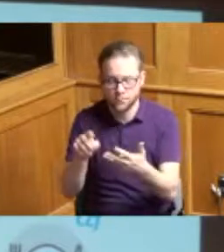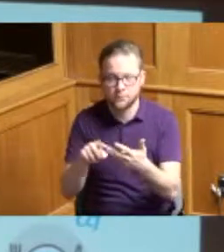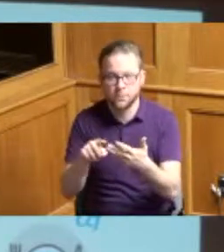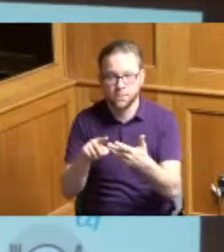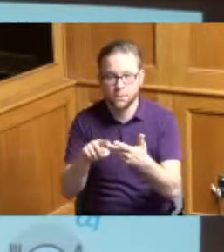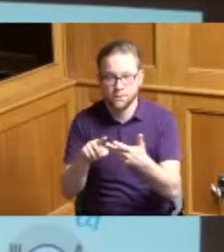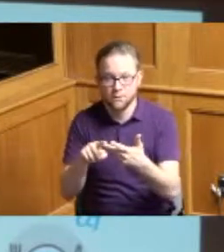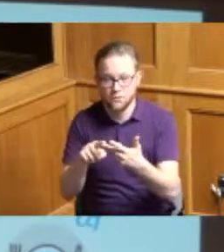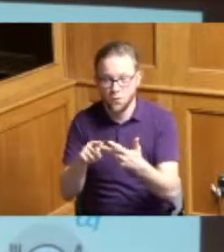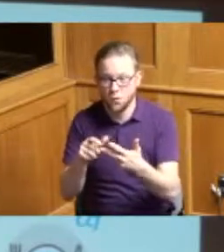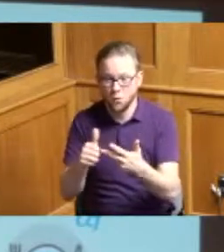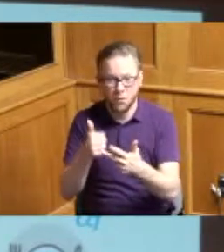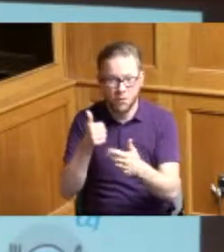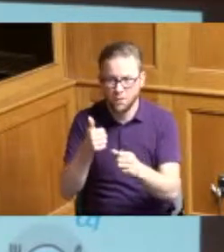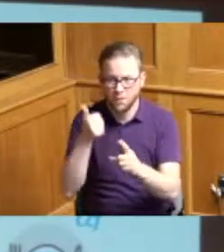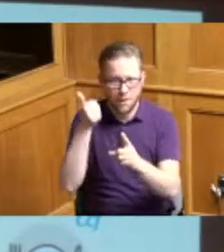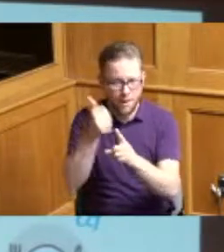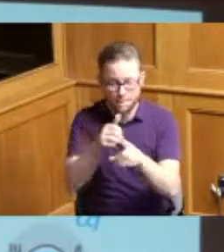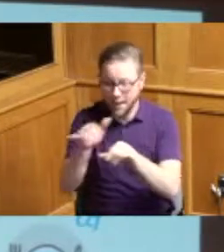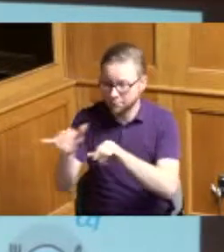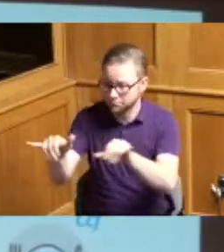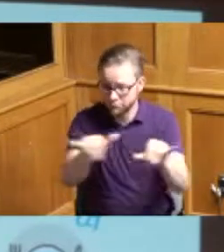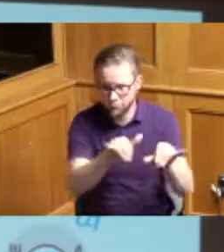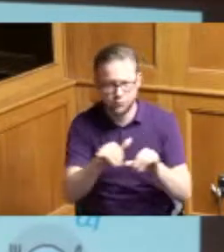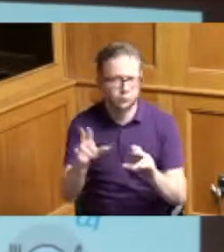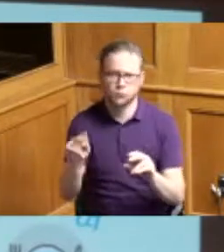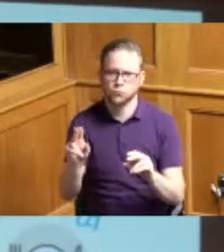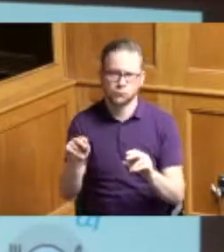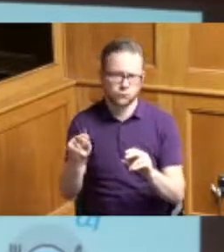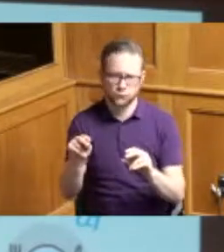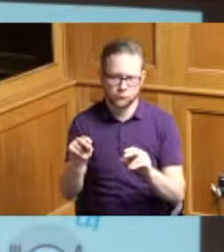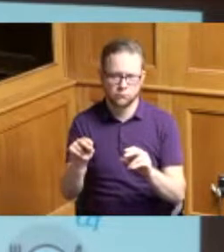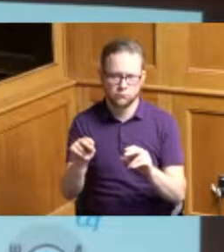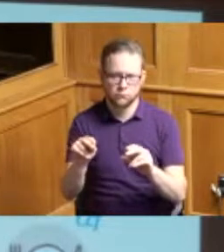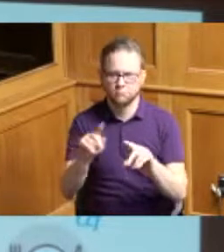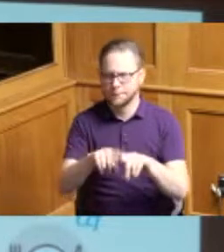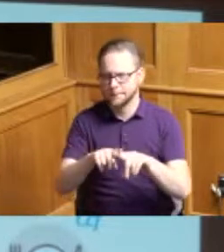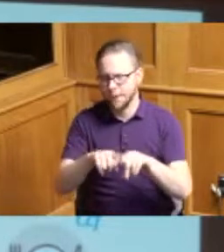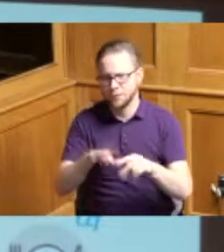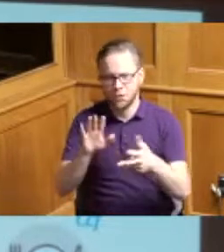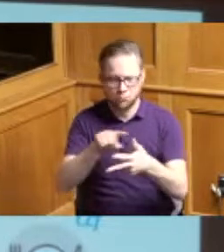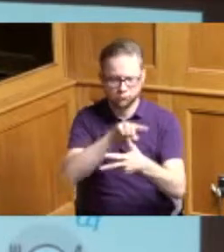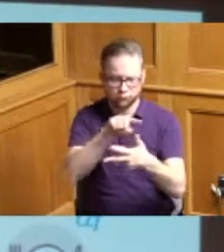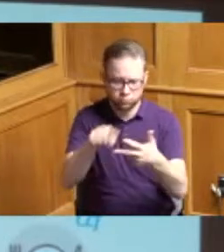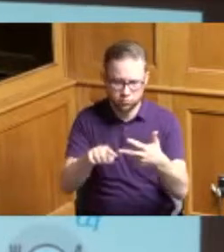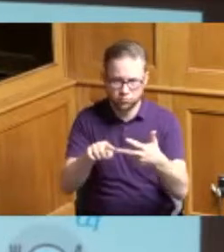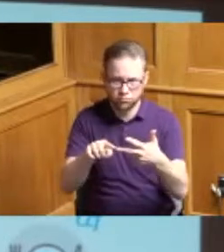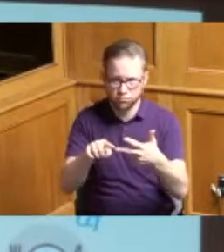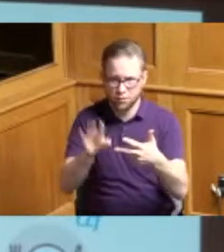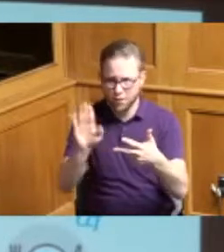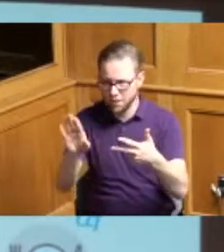not going to be the same for everybody depending upon their mix for each of those those factors